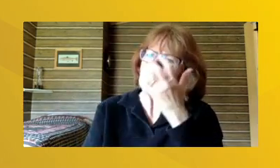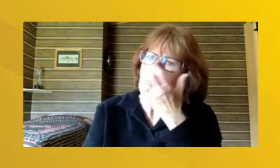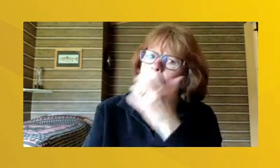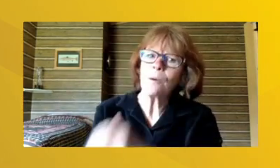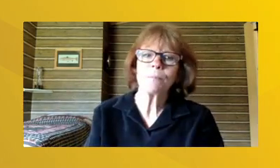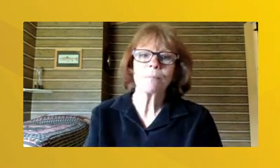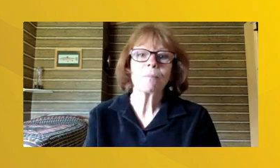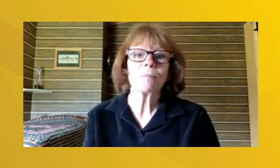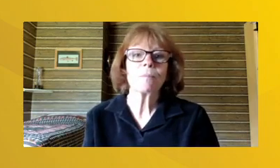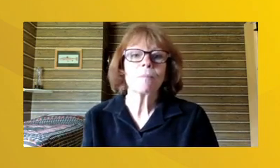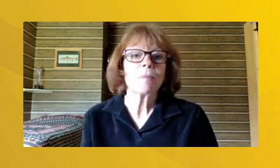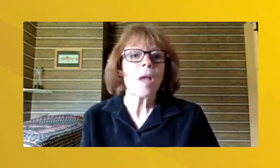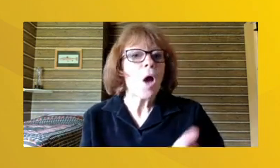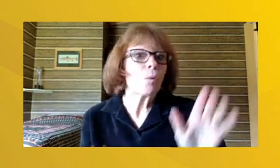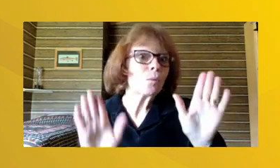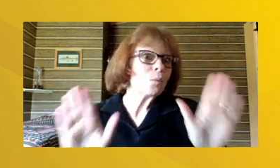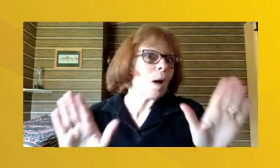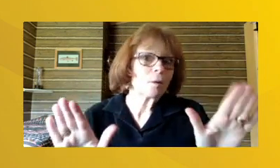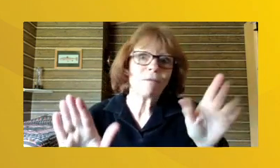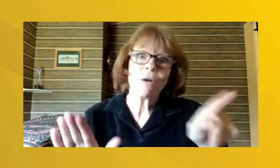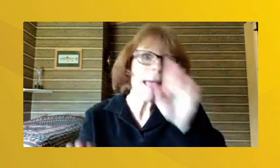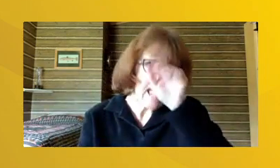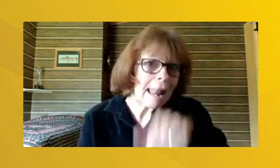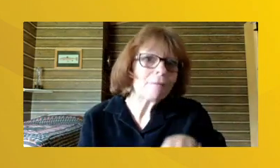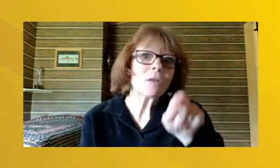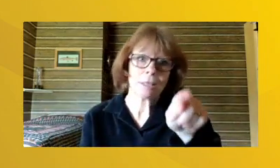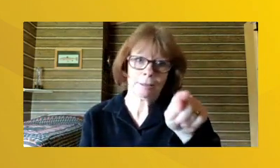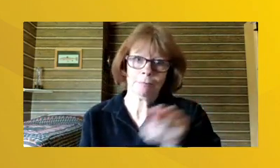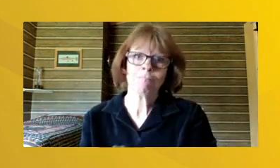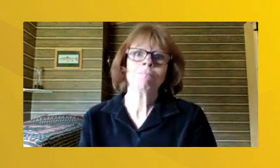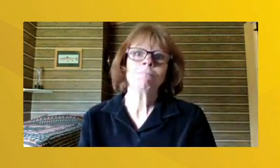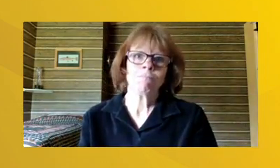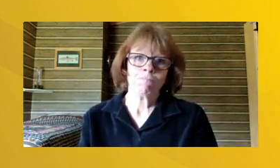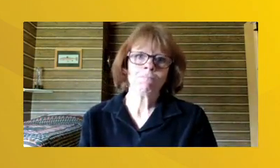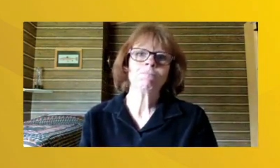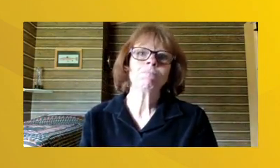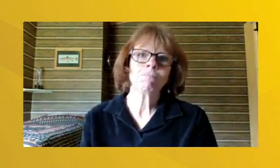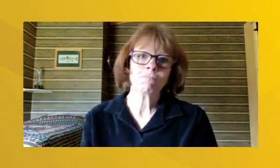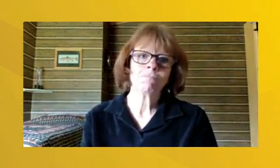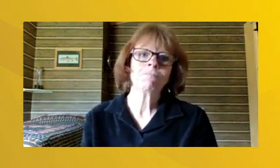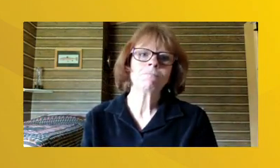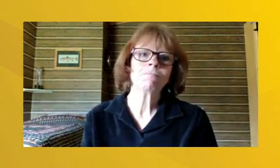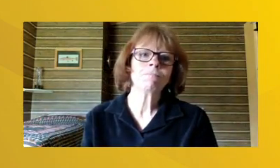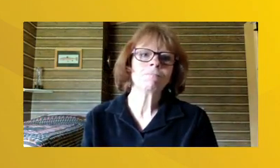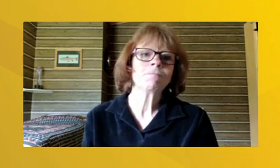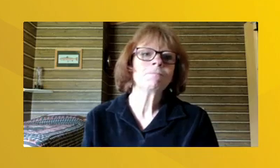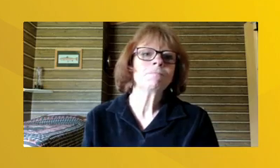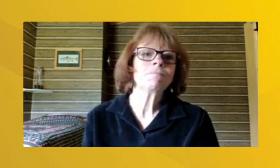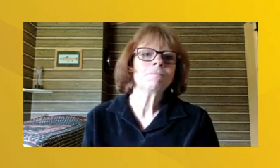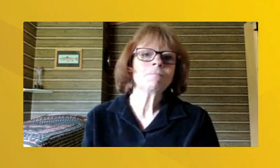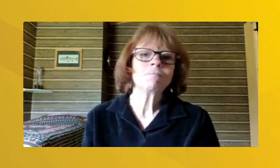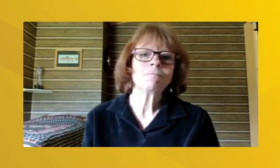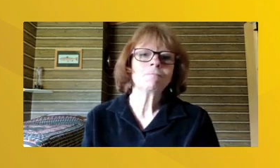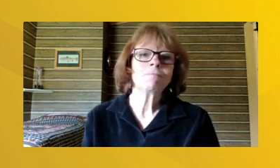Incredible elephant! (VIDEOS ENDS) EMILY PORTER: again.